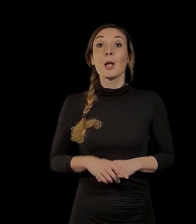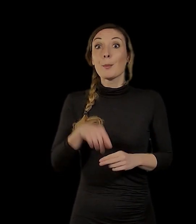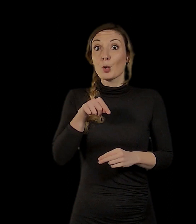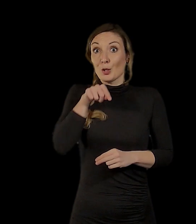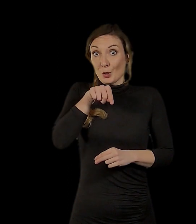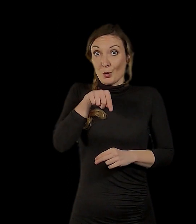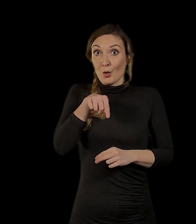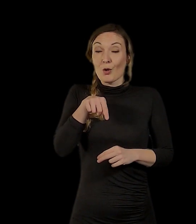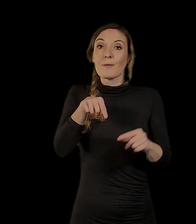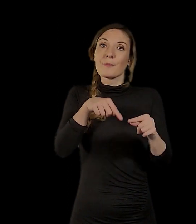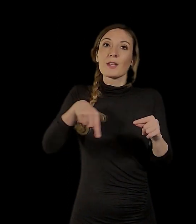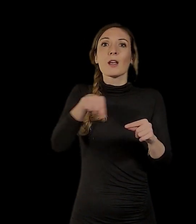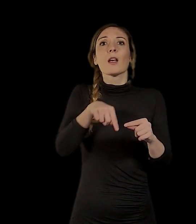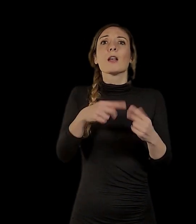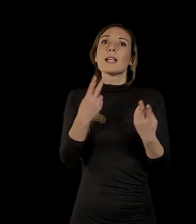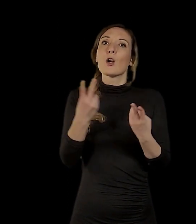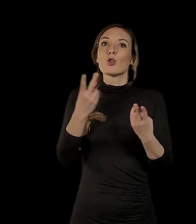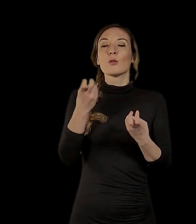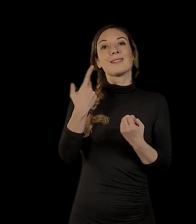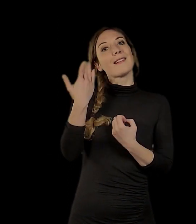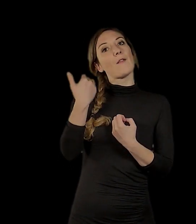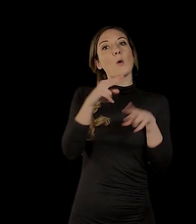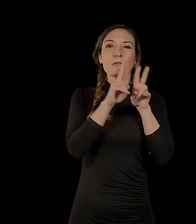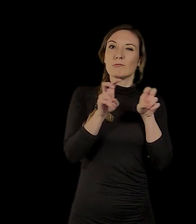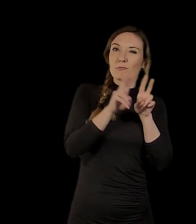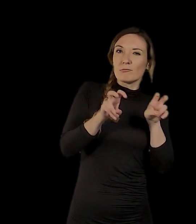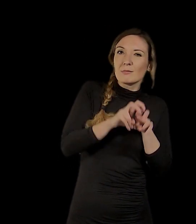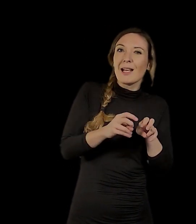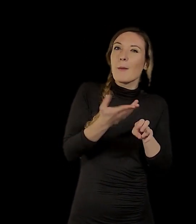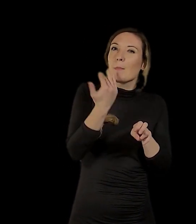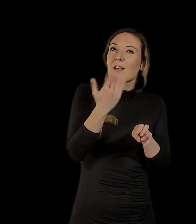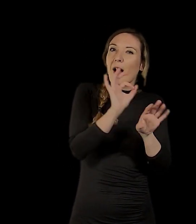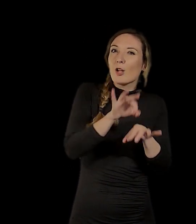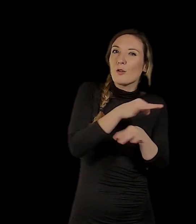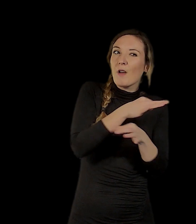something that was once there historically and we all knew it from various postcards, etc.